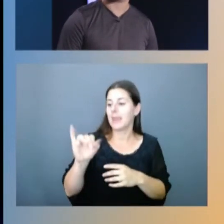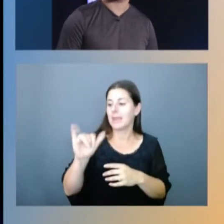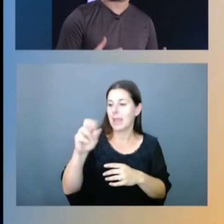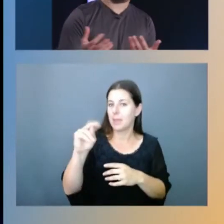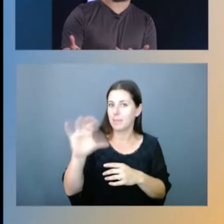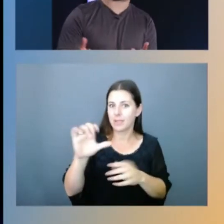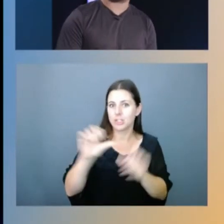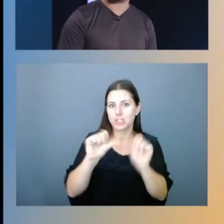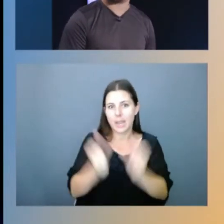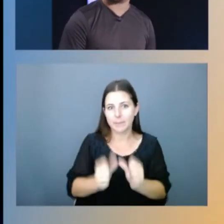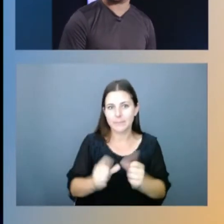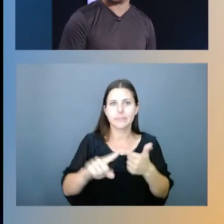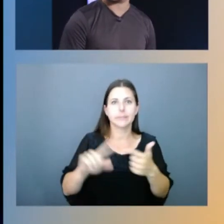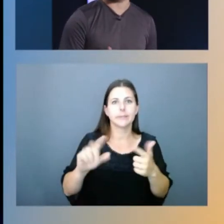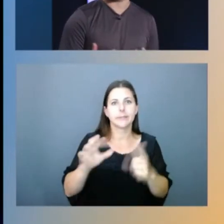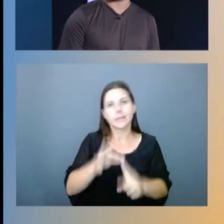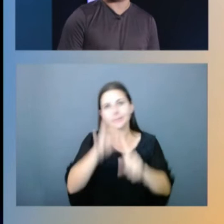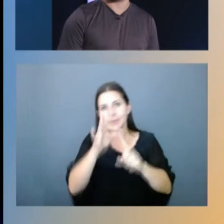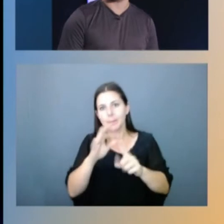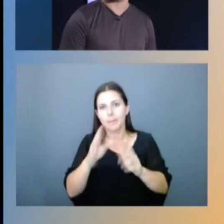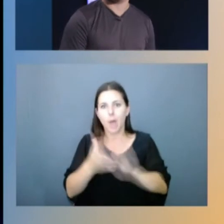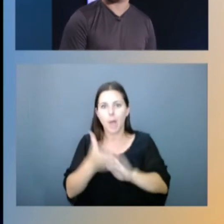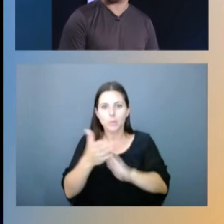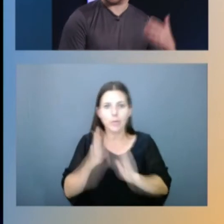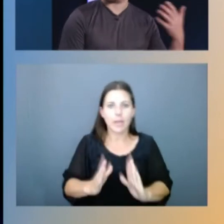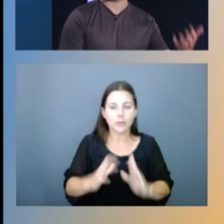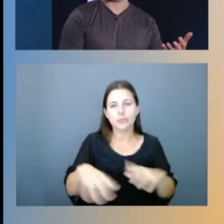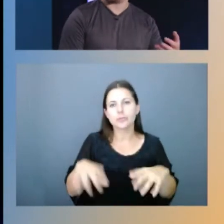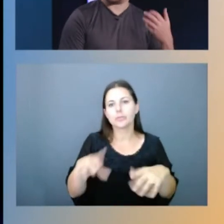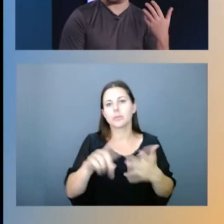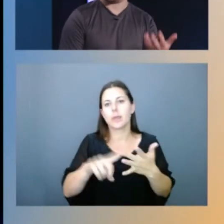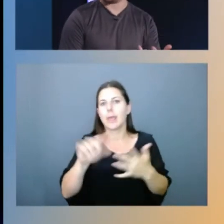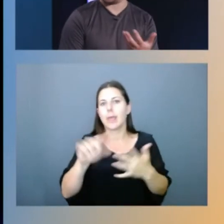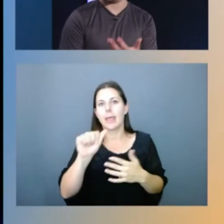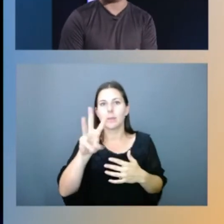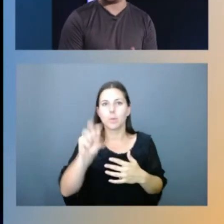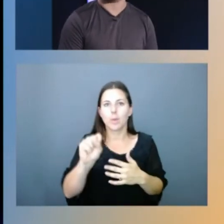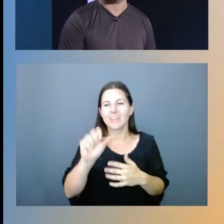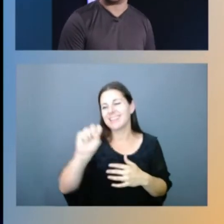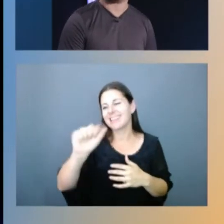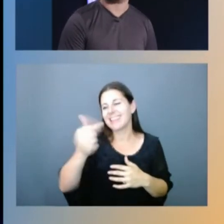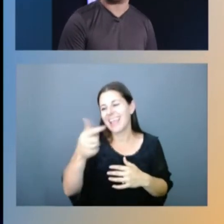And of course we integrate all of this with AWS Services, like SageMaker EKS, CCS, and others.